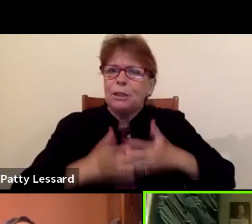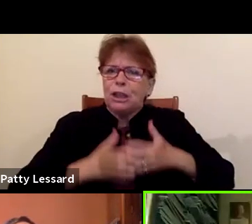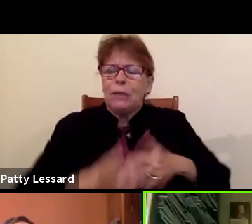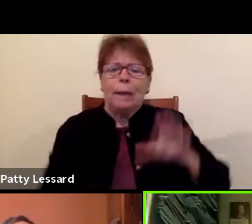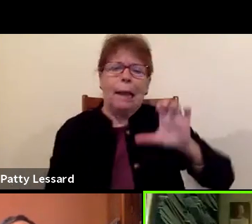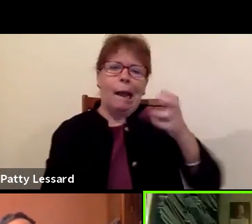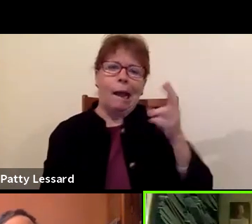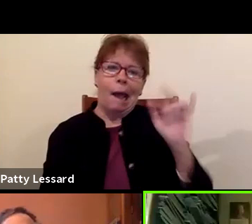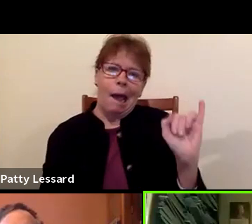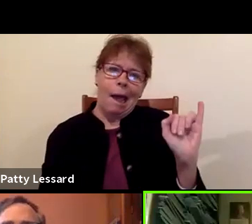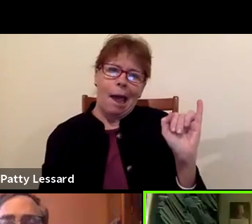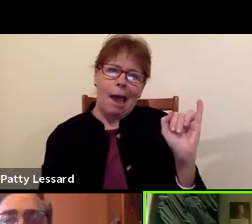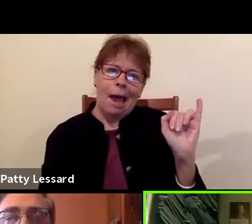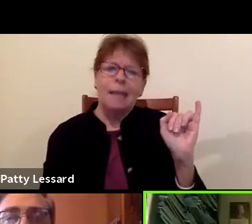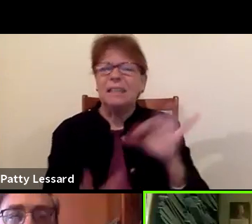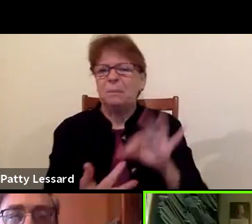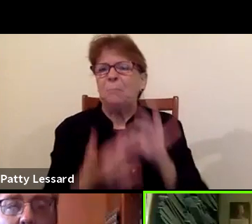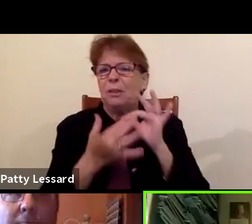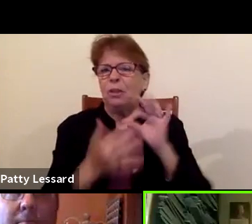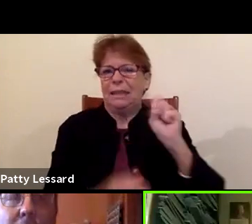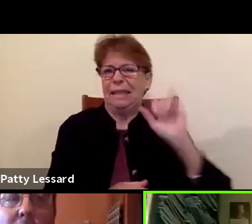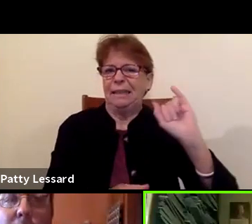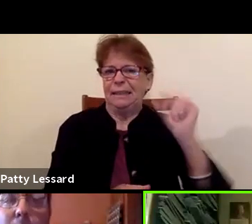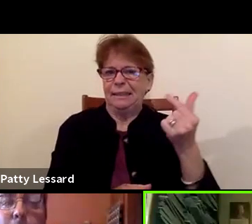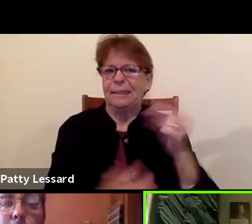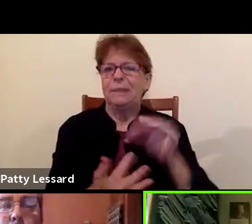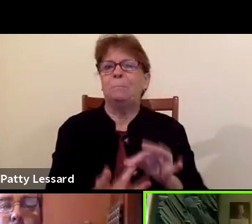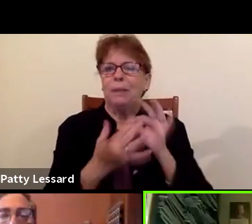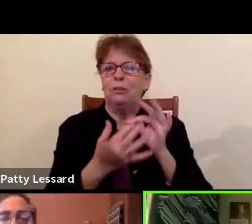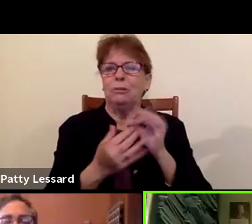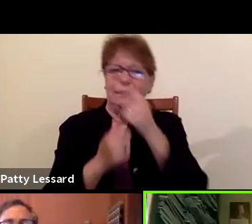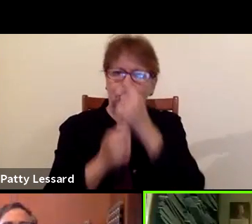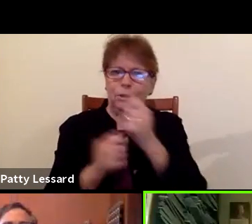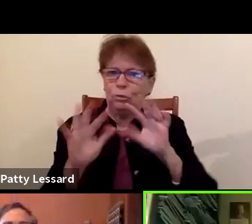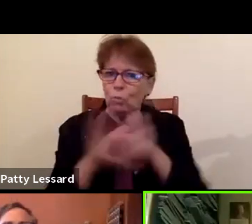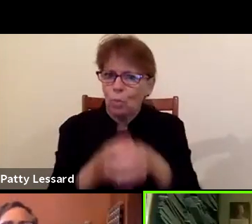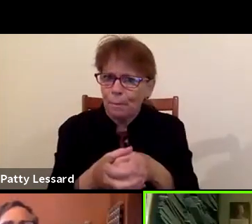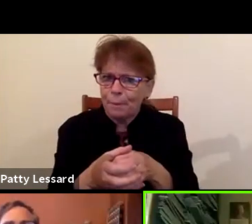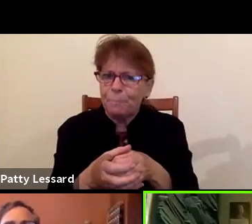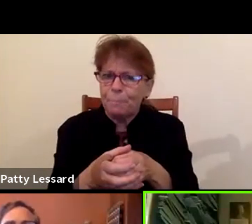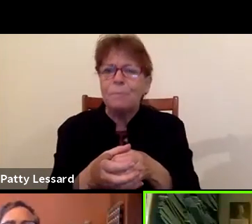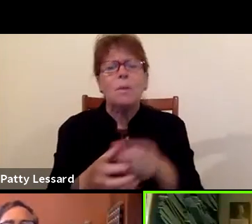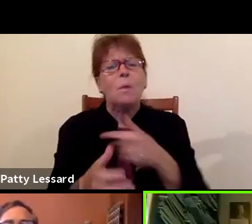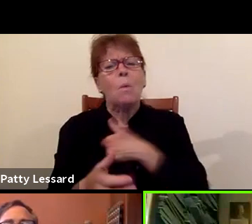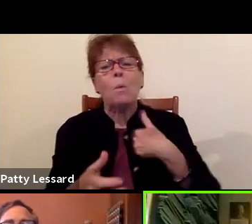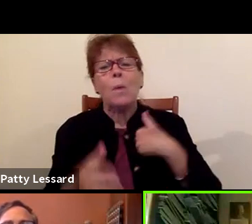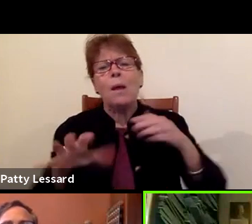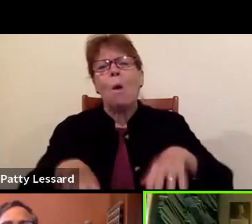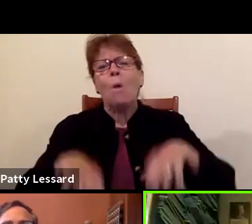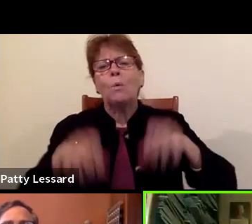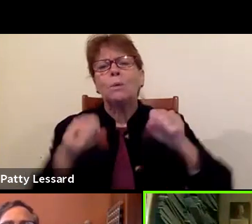And also, what computer and human interface is becoming and is. BayCHI is a sub organization of the association for competing